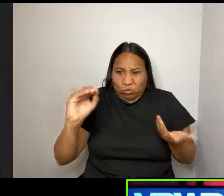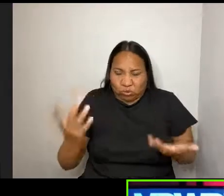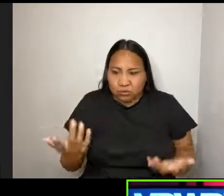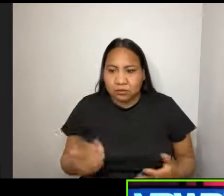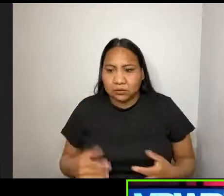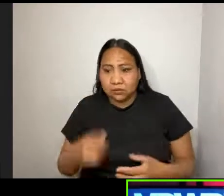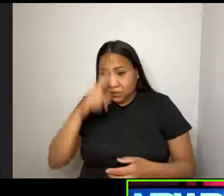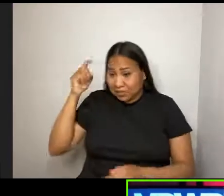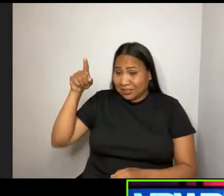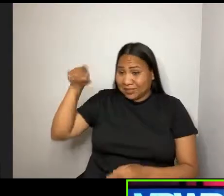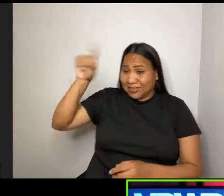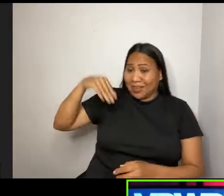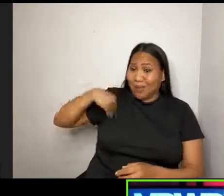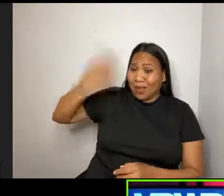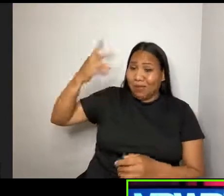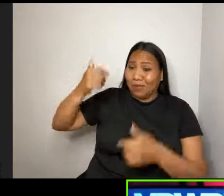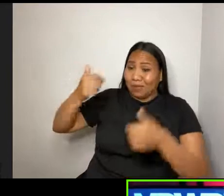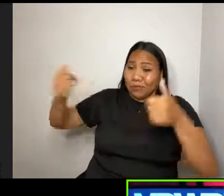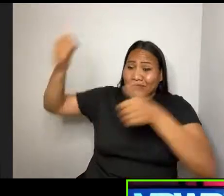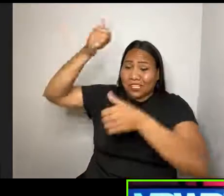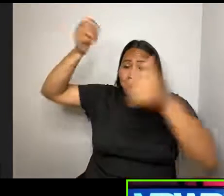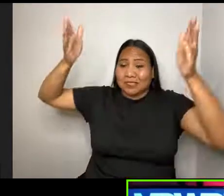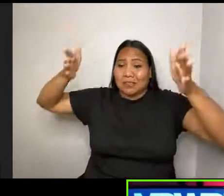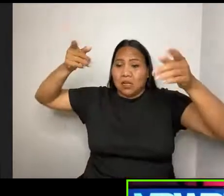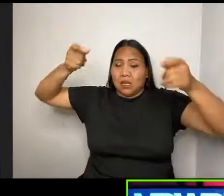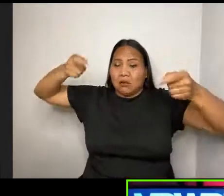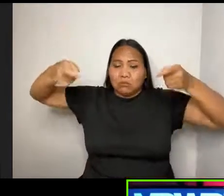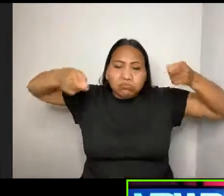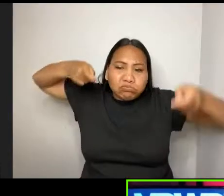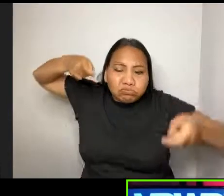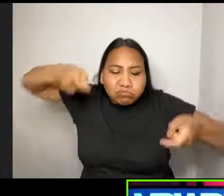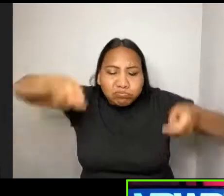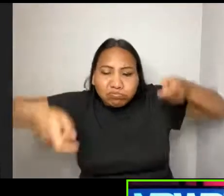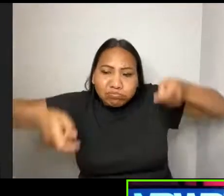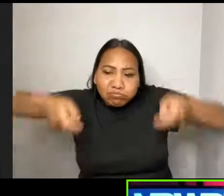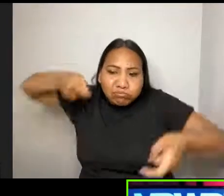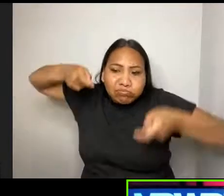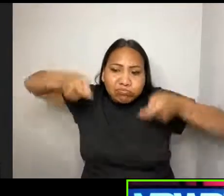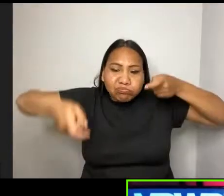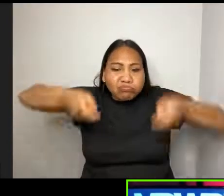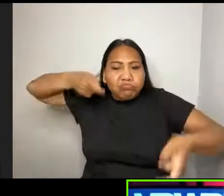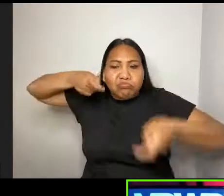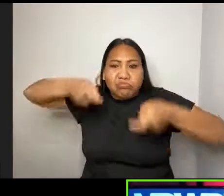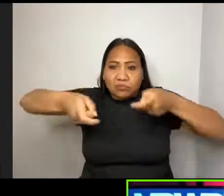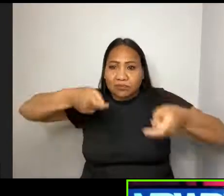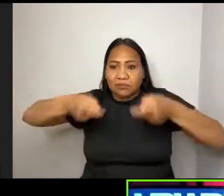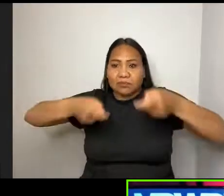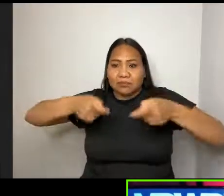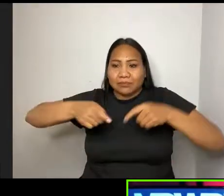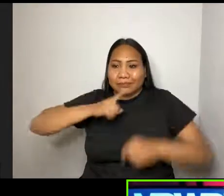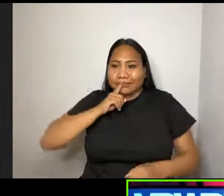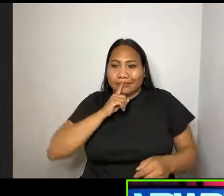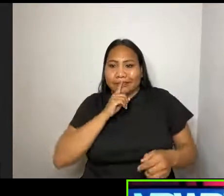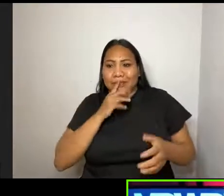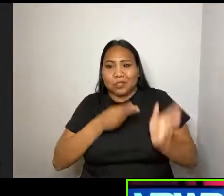They wanted to keep us from accessing the truth about it. If everybody knew the truth